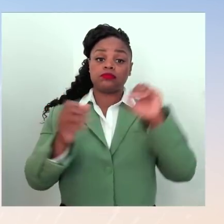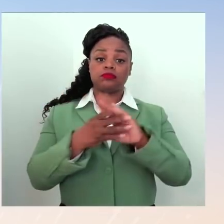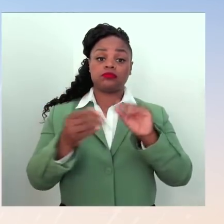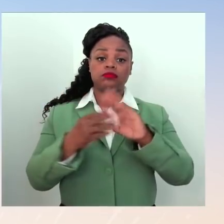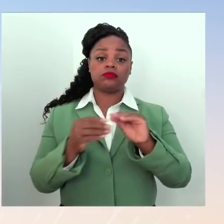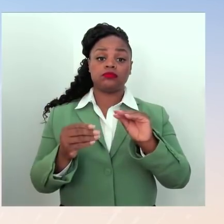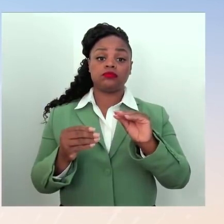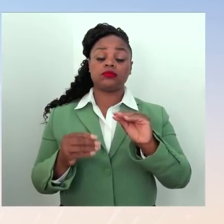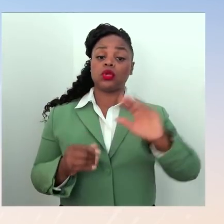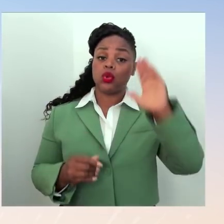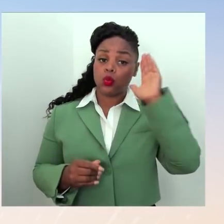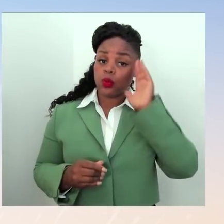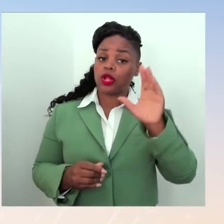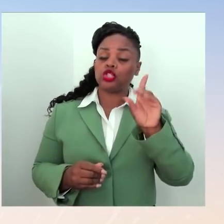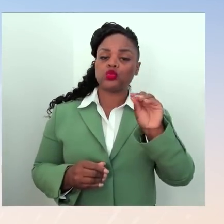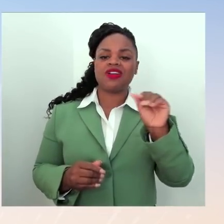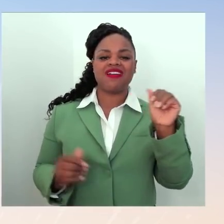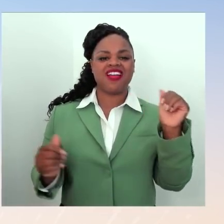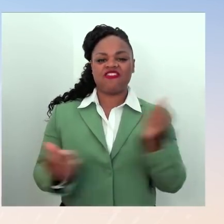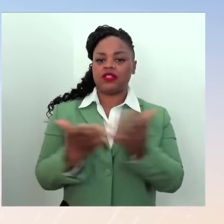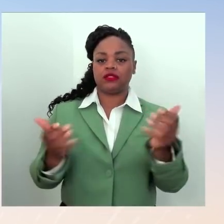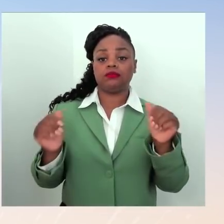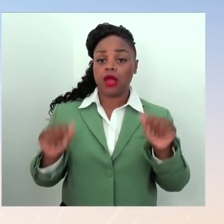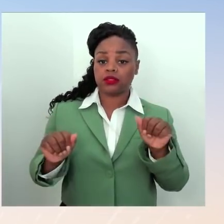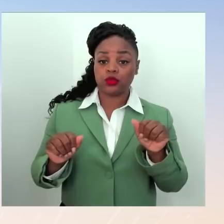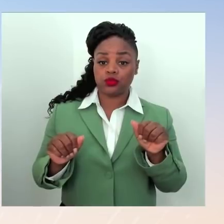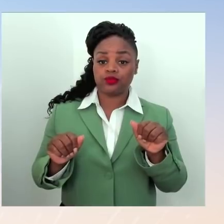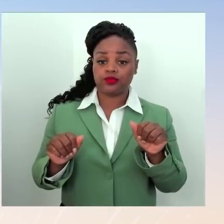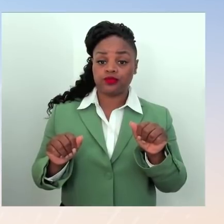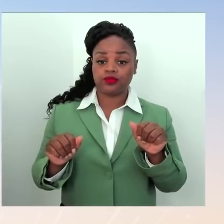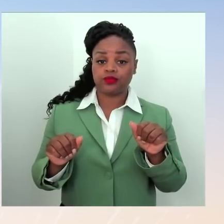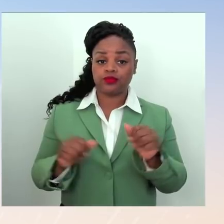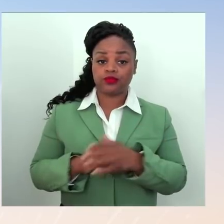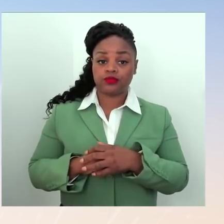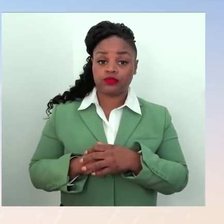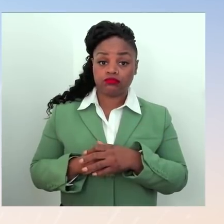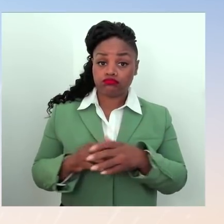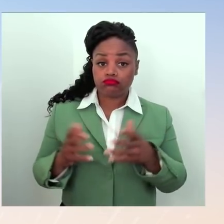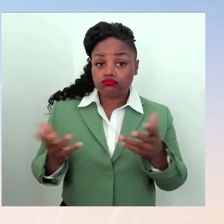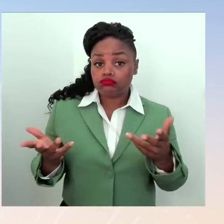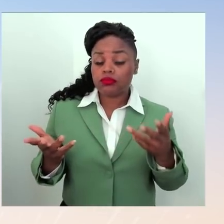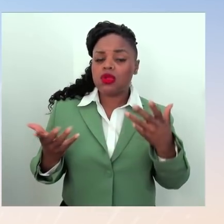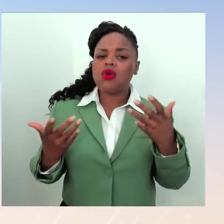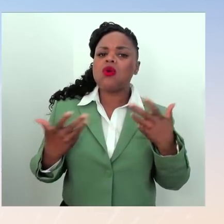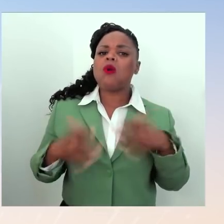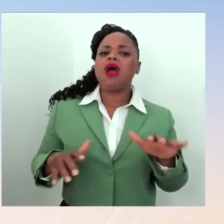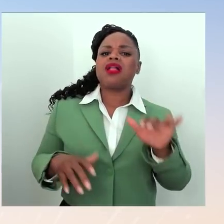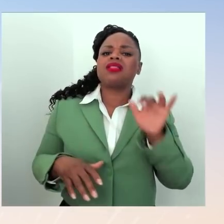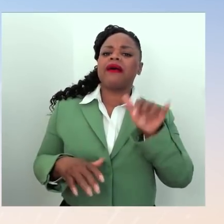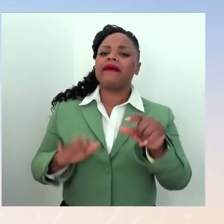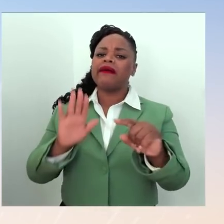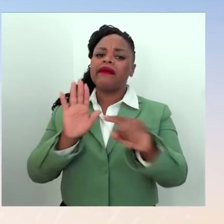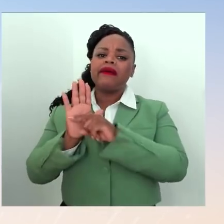including the price of gas at the tank. What is also true is that because of the actions of President Putin,